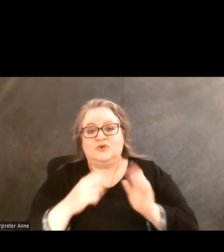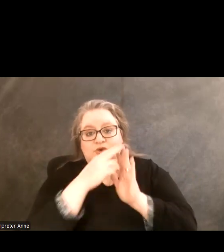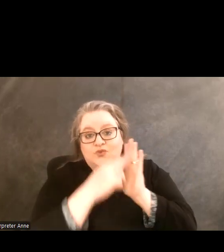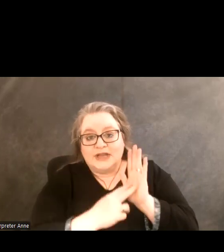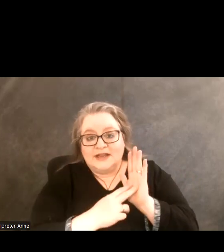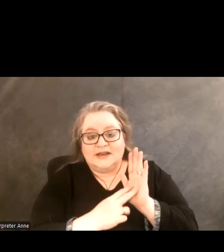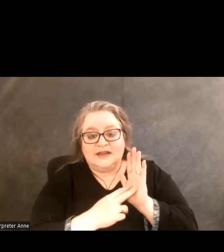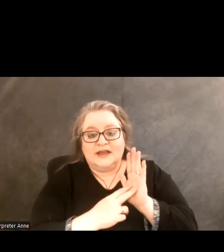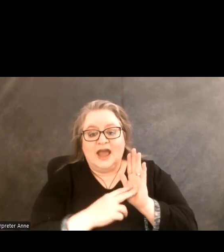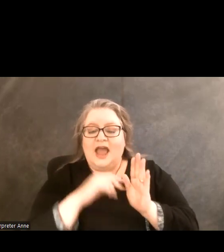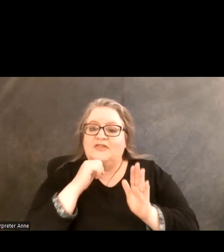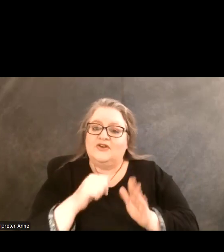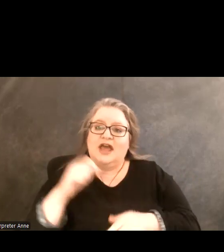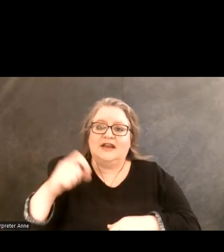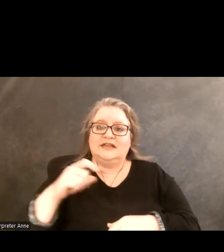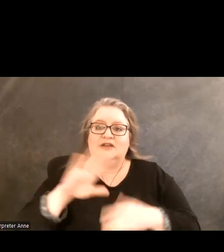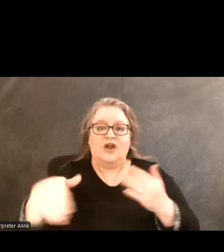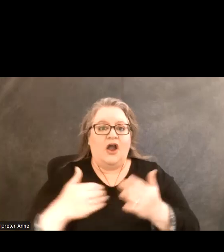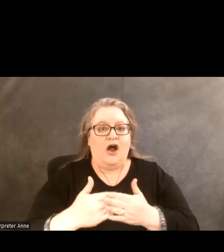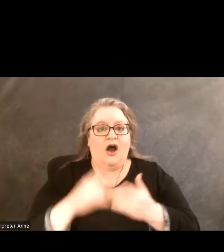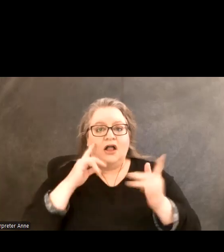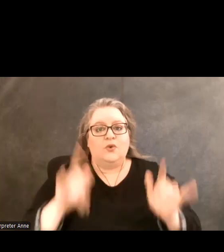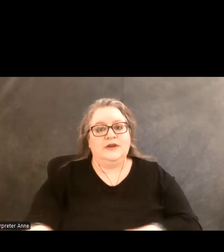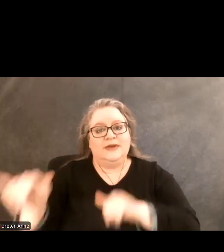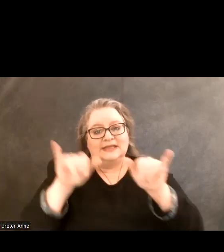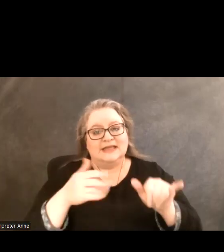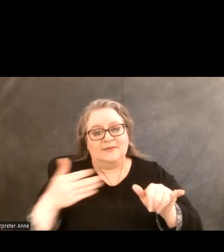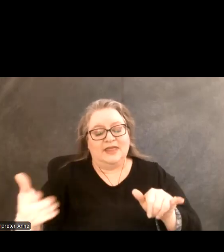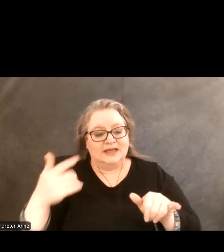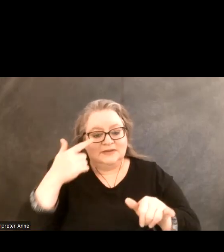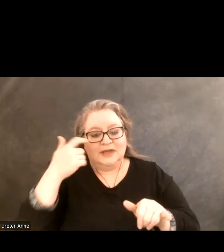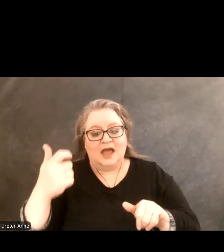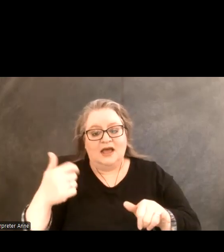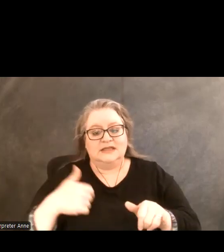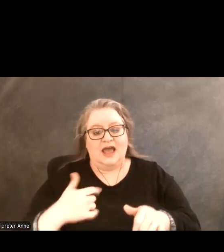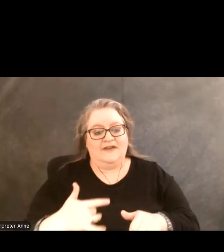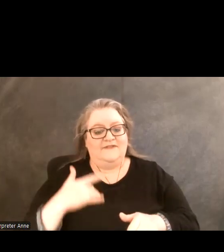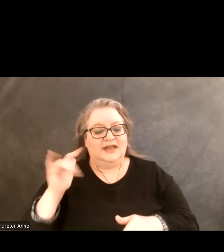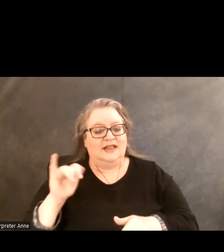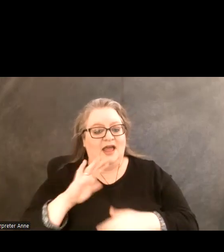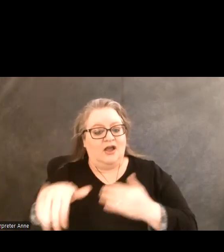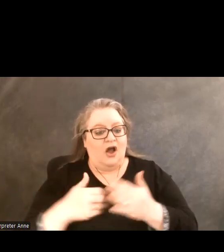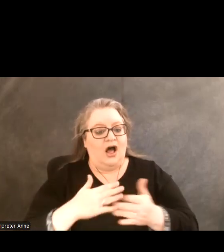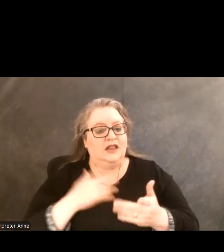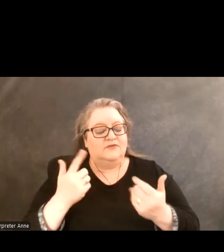And they're not necessarily all going to be the same things, because I feel like all of my audiences are a little